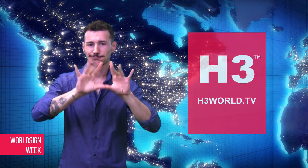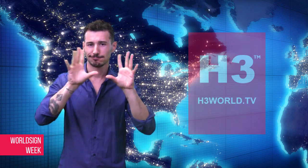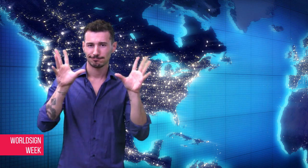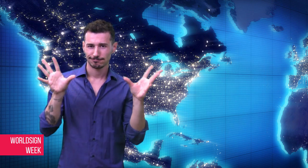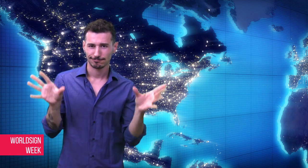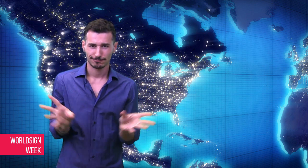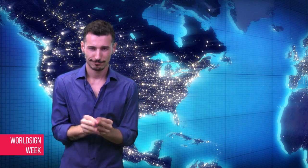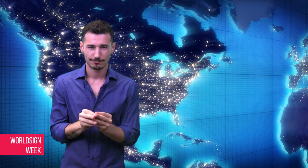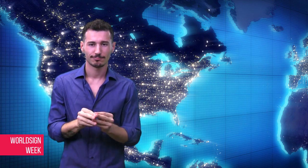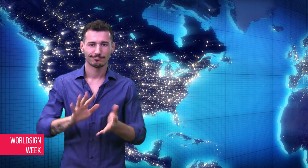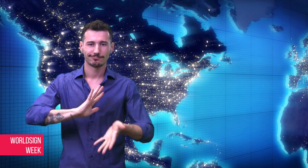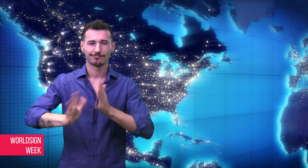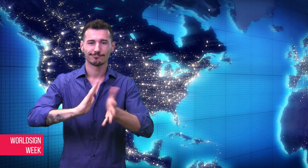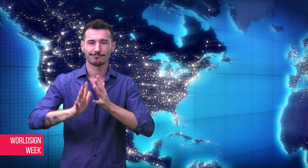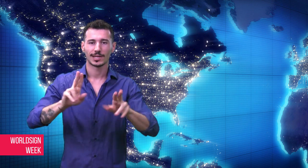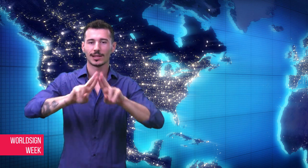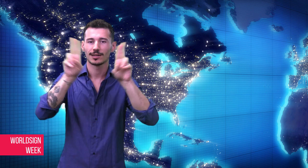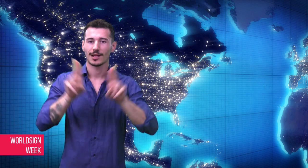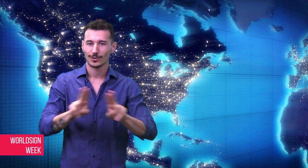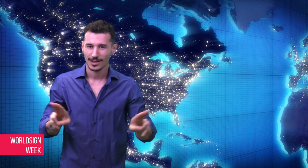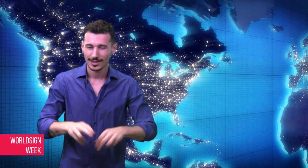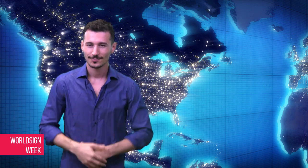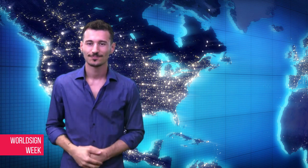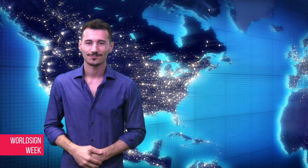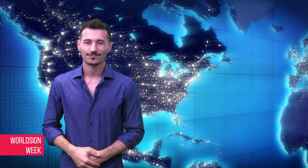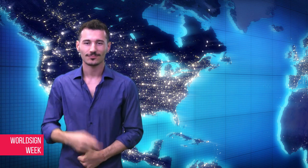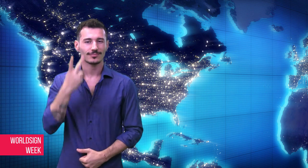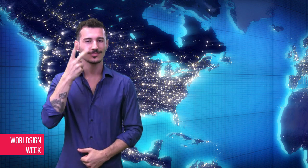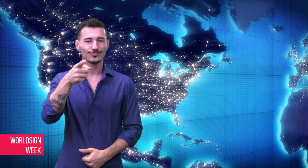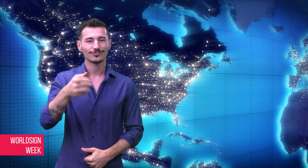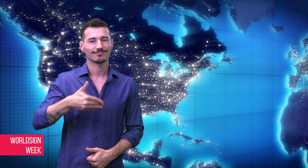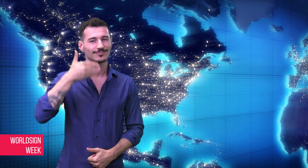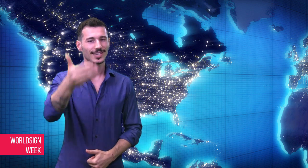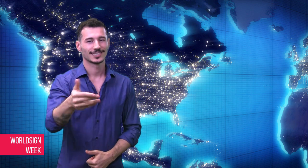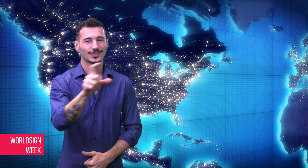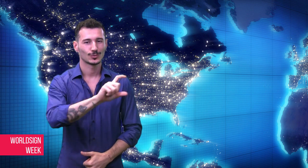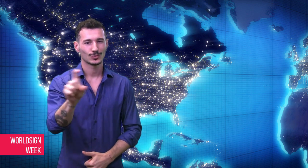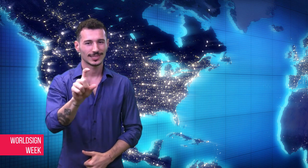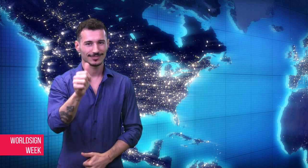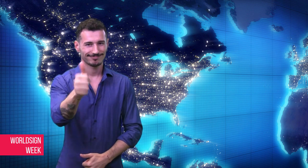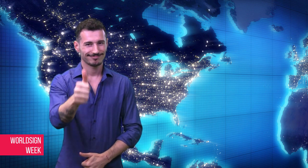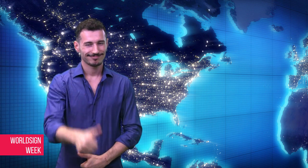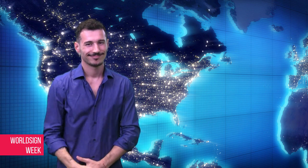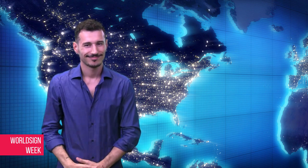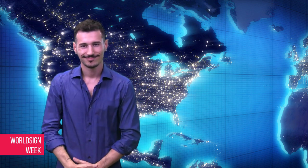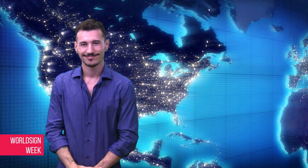all in International Sign. See you next week.